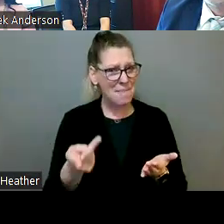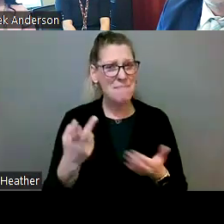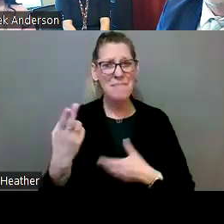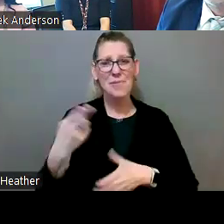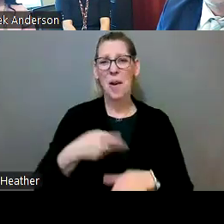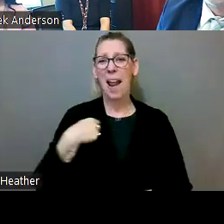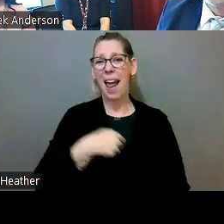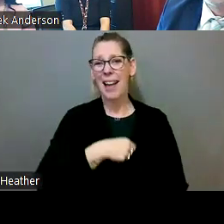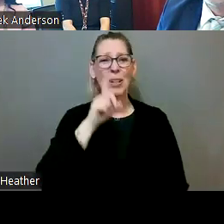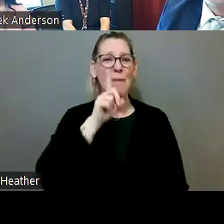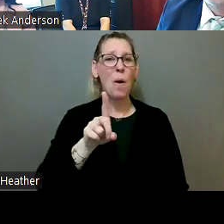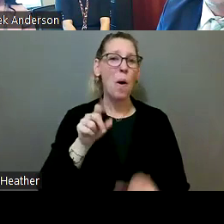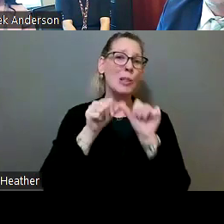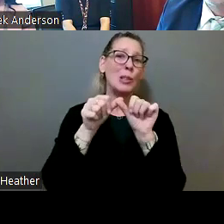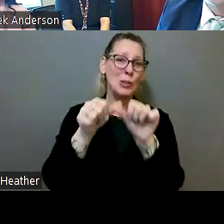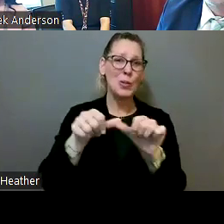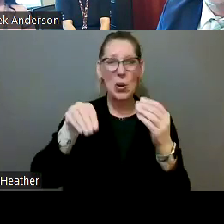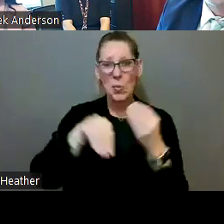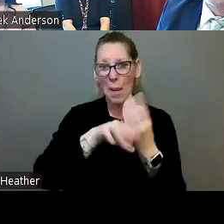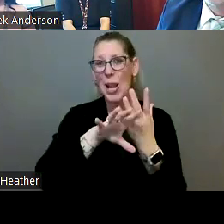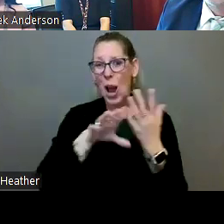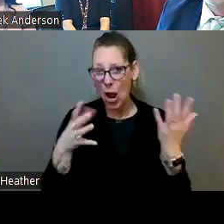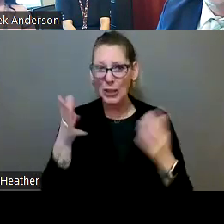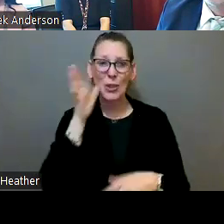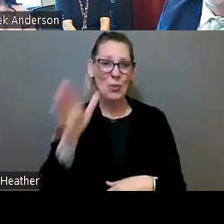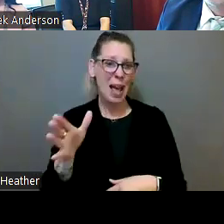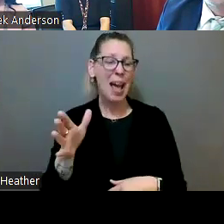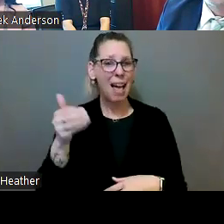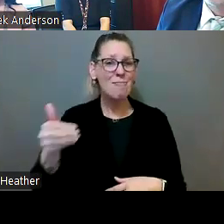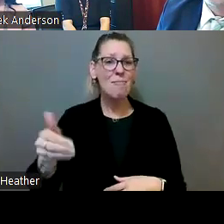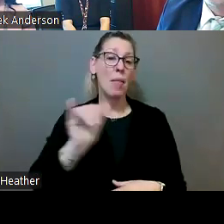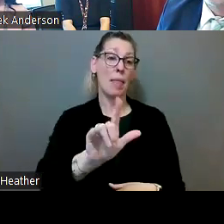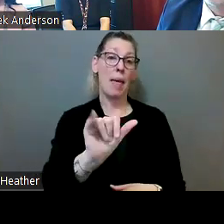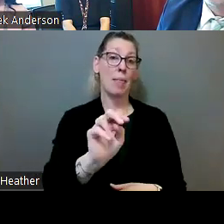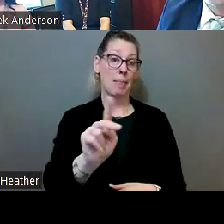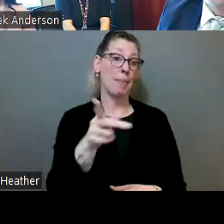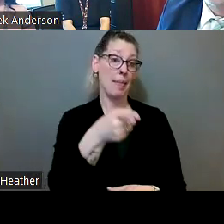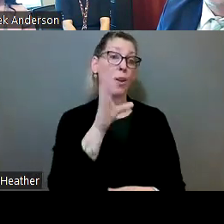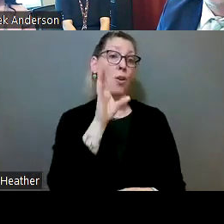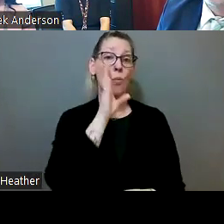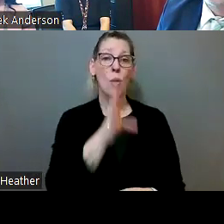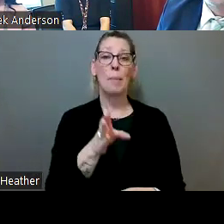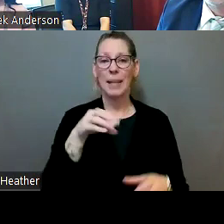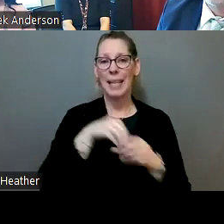continued webinars as um they're going to be on that Link's also going to be in your